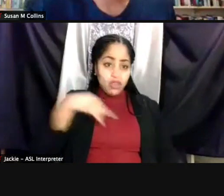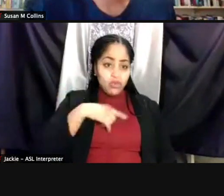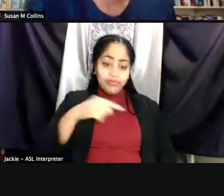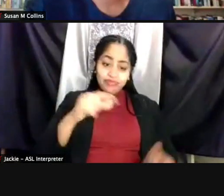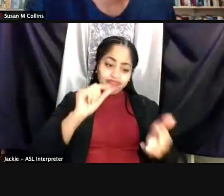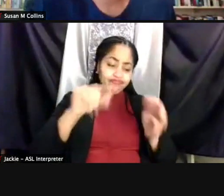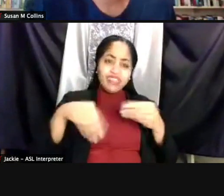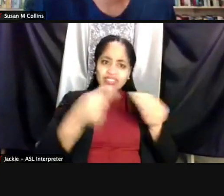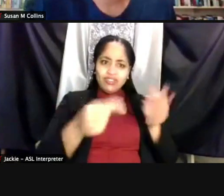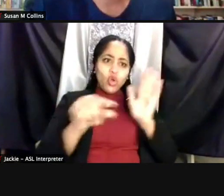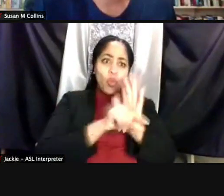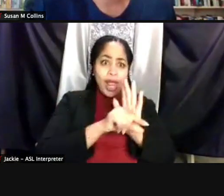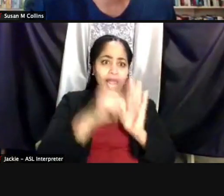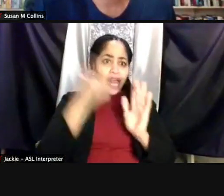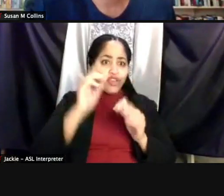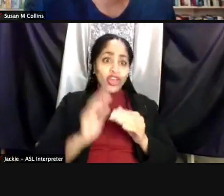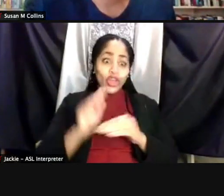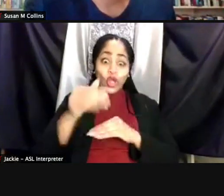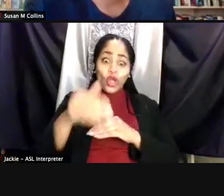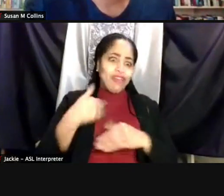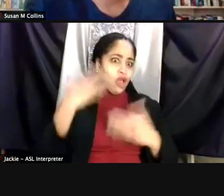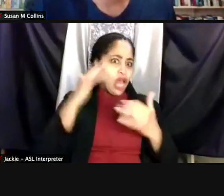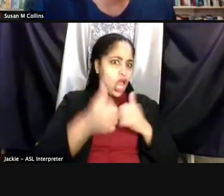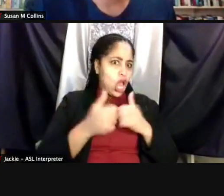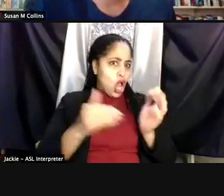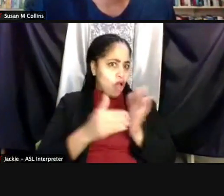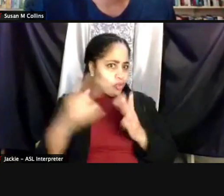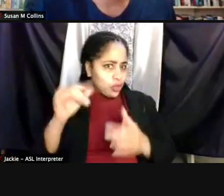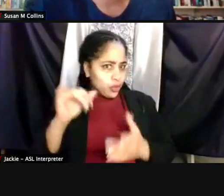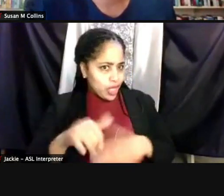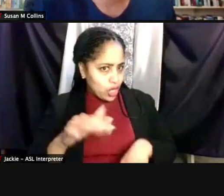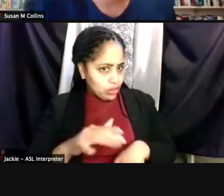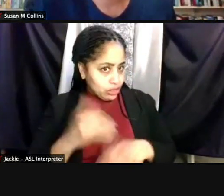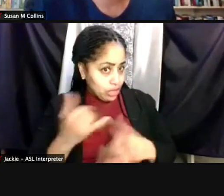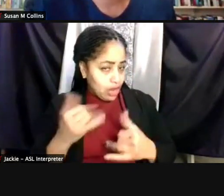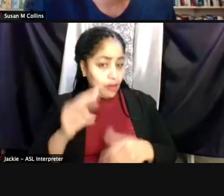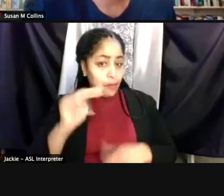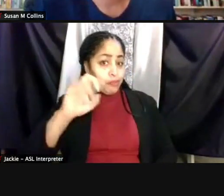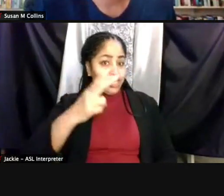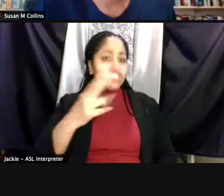and I'm not sure how often that gets done anymore, Michigan is getting an A,